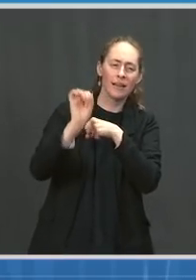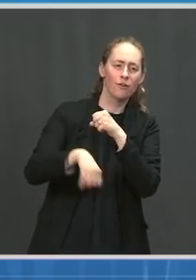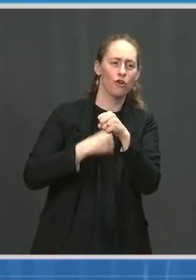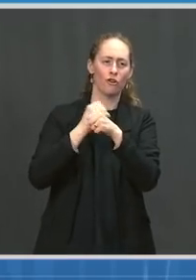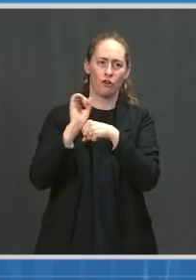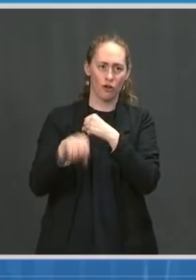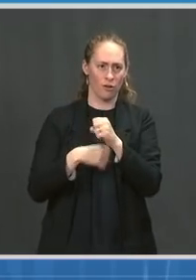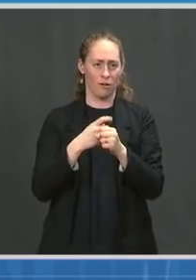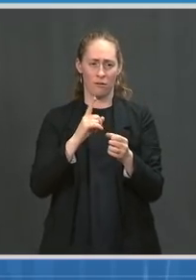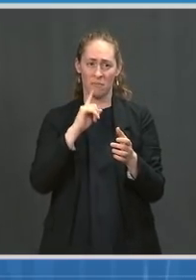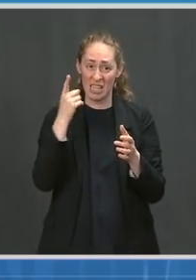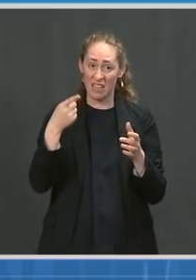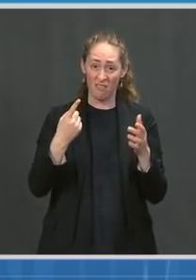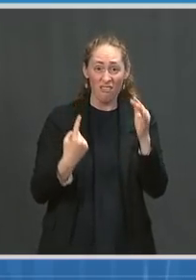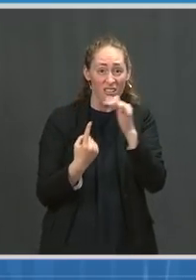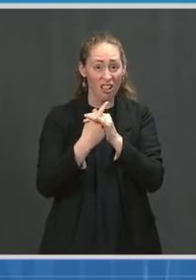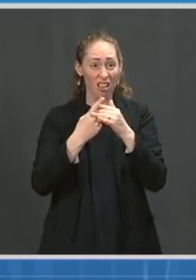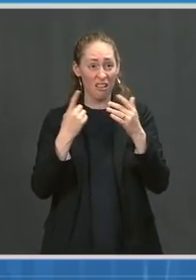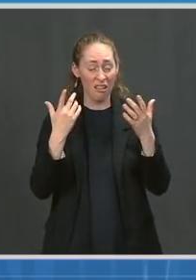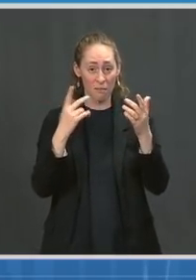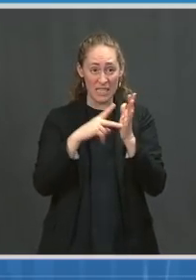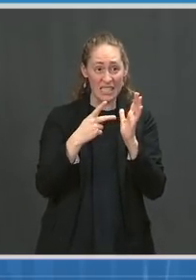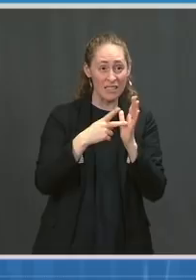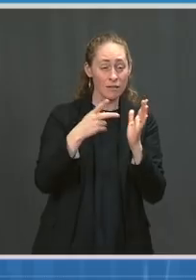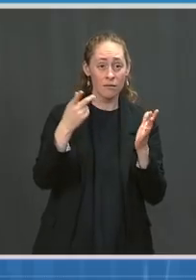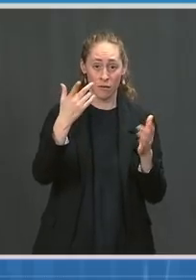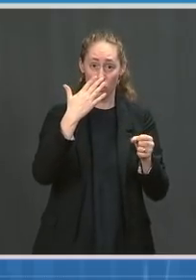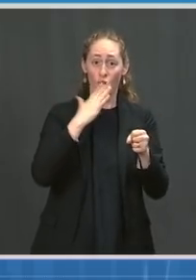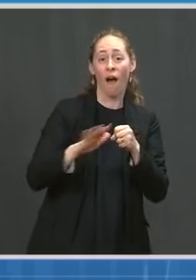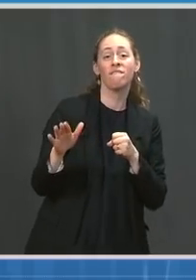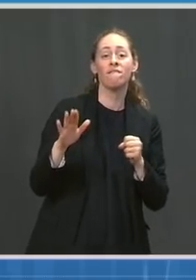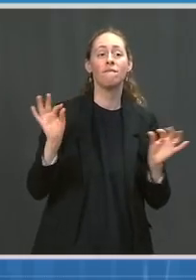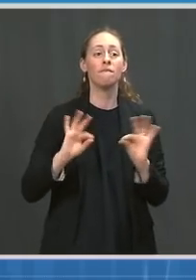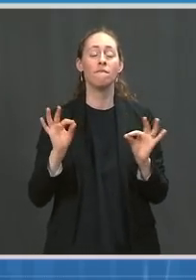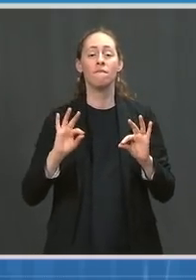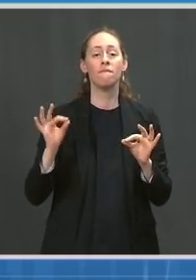Did you cut corners? And did you not pay enough attention to safety?"